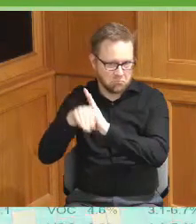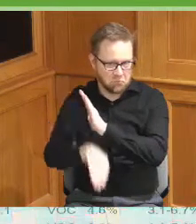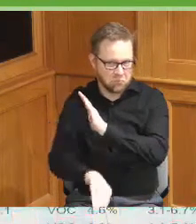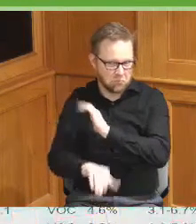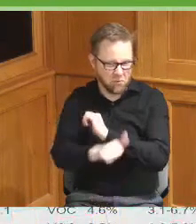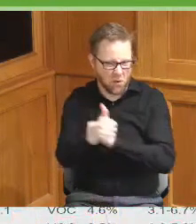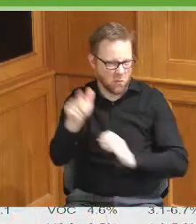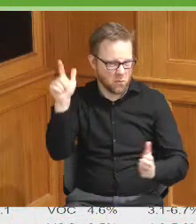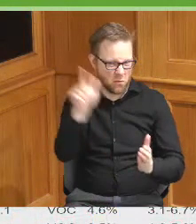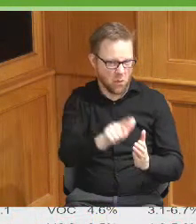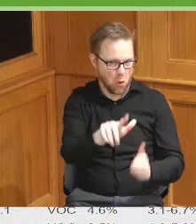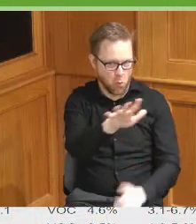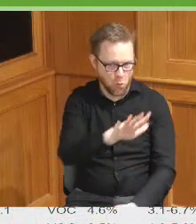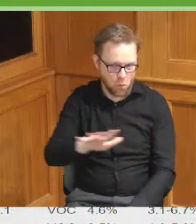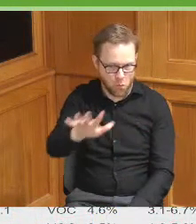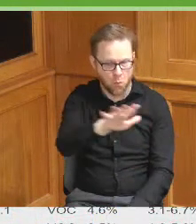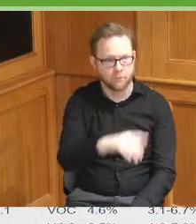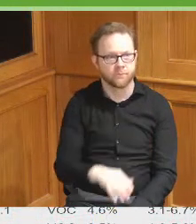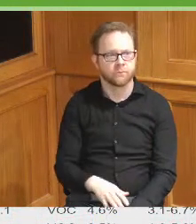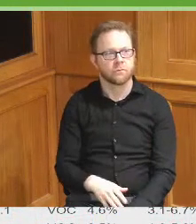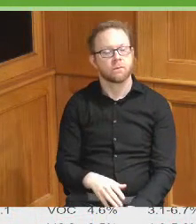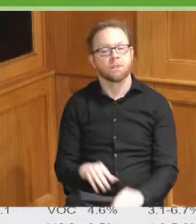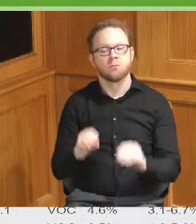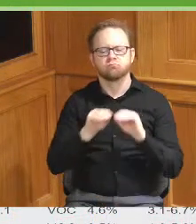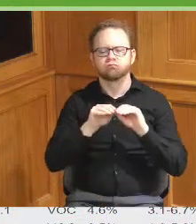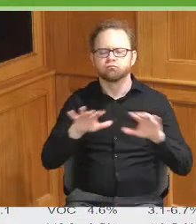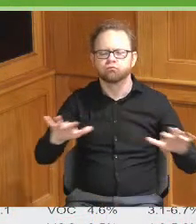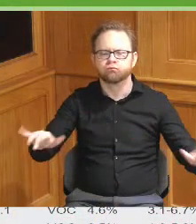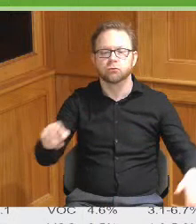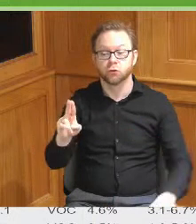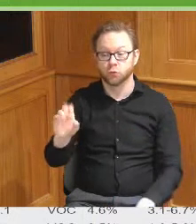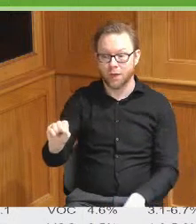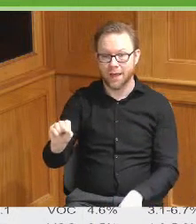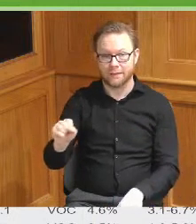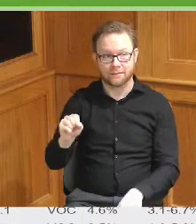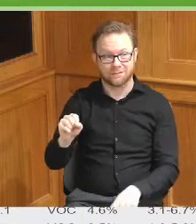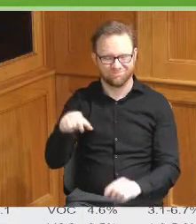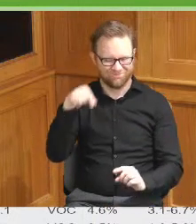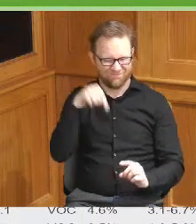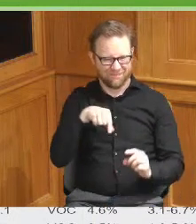what we continue to see spread throughout the United States including in this region is the